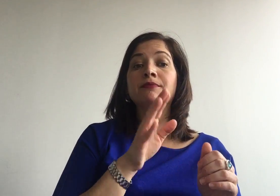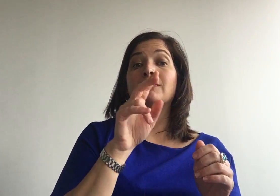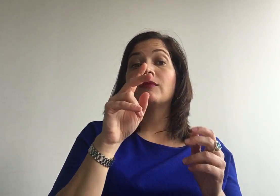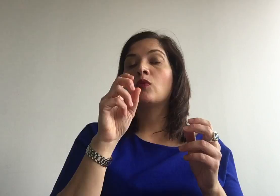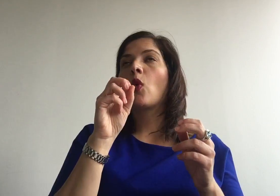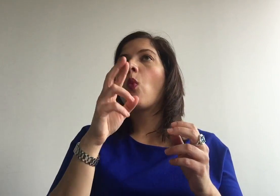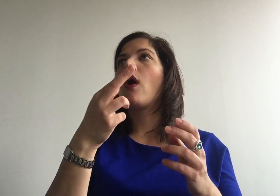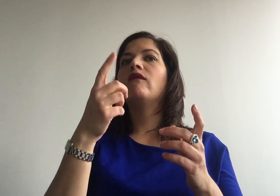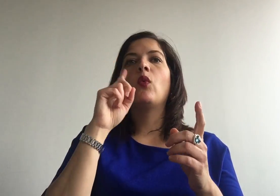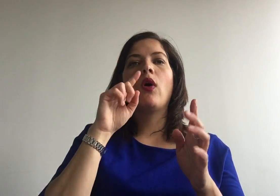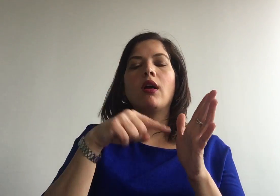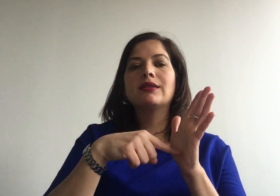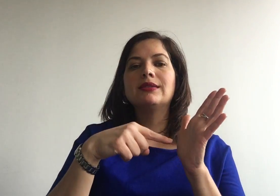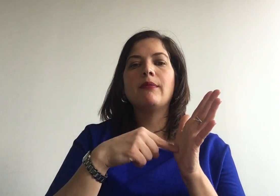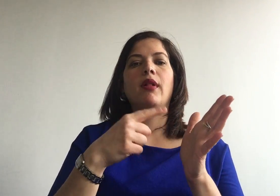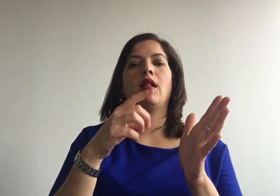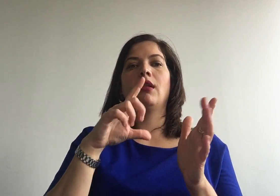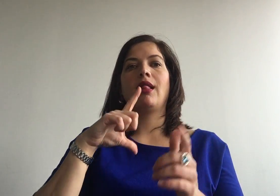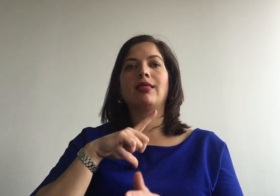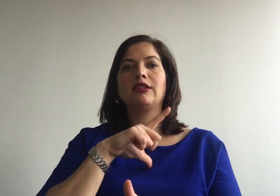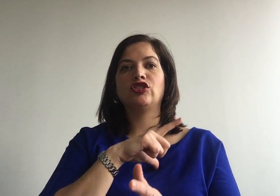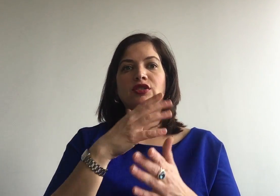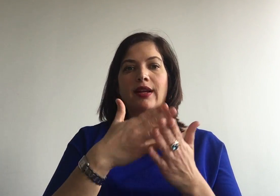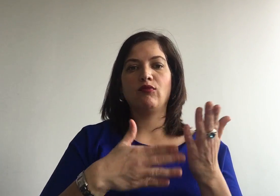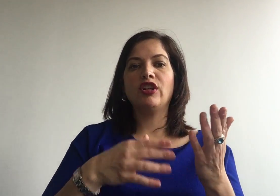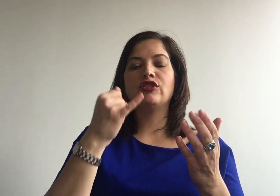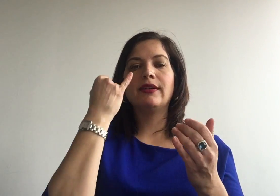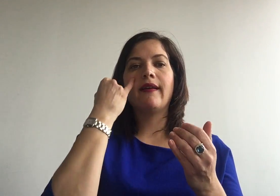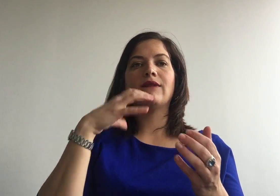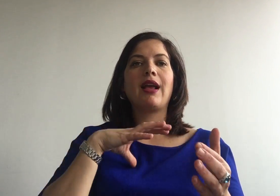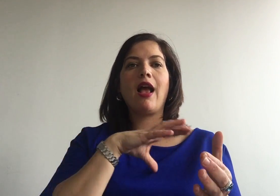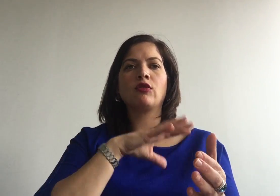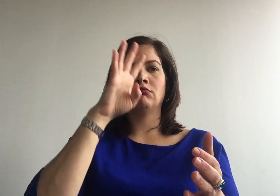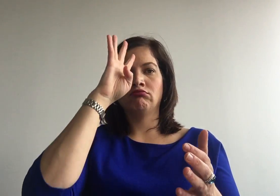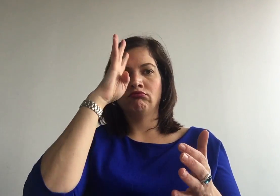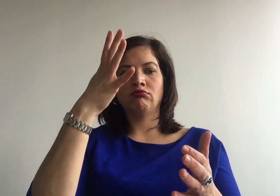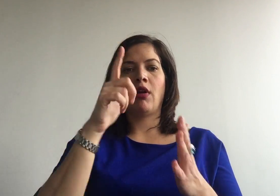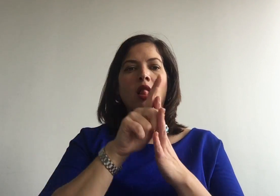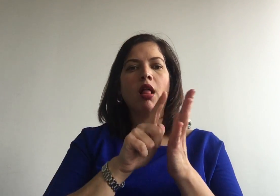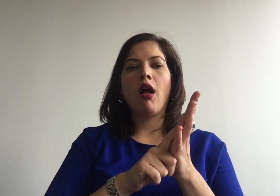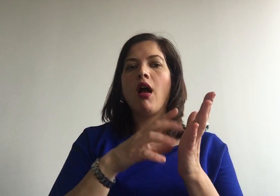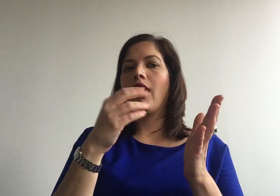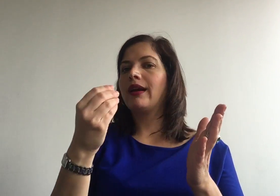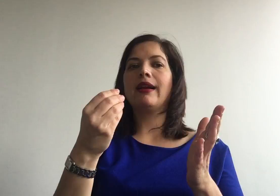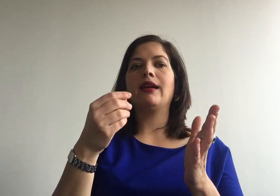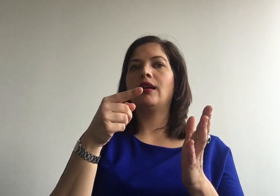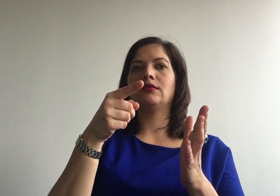Or another example related to the Legislative branch, if Congress creates a law and there is a question about